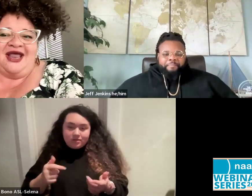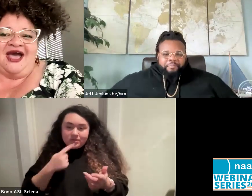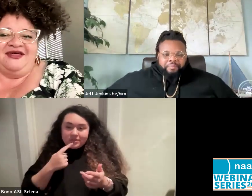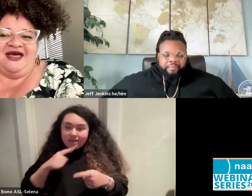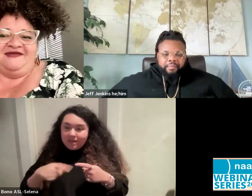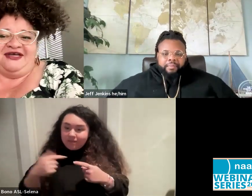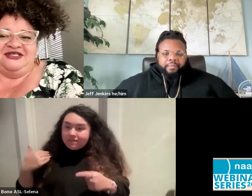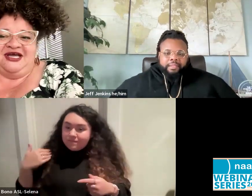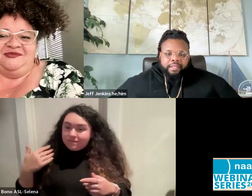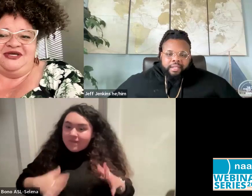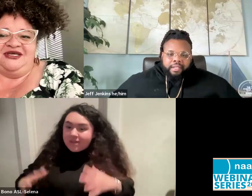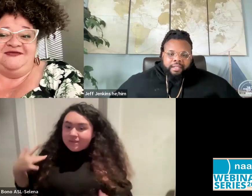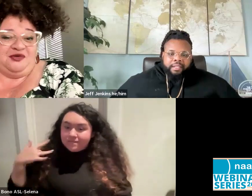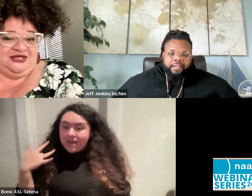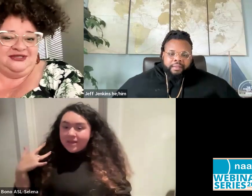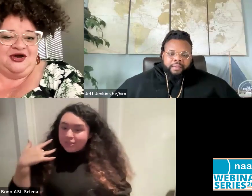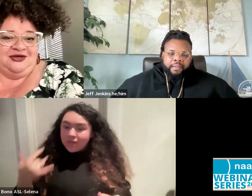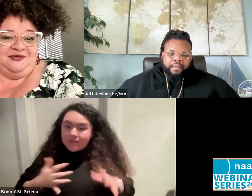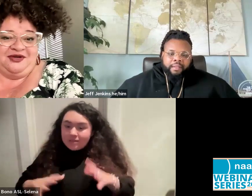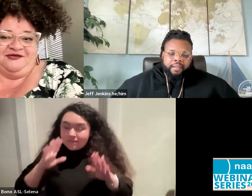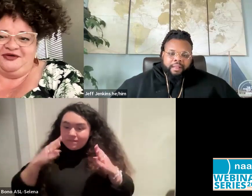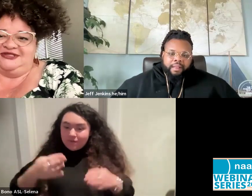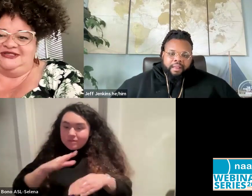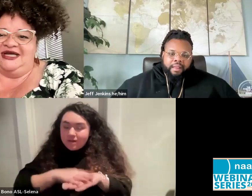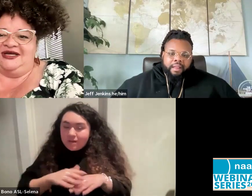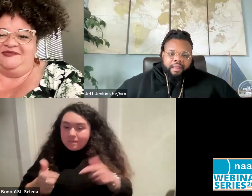and having that fashion line be focused on bigger folks.